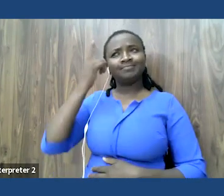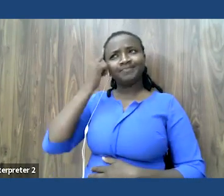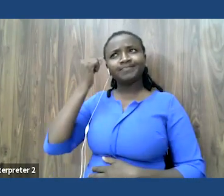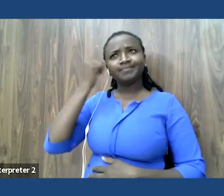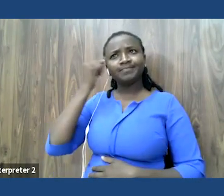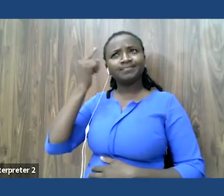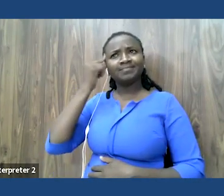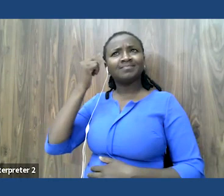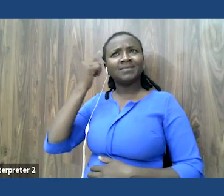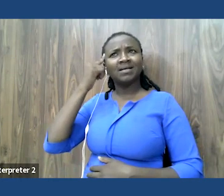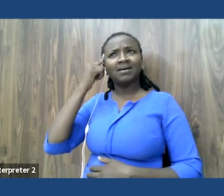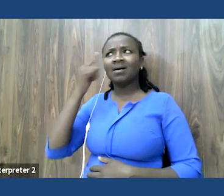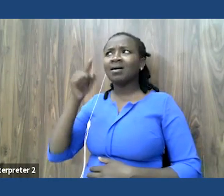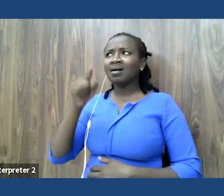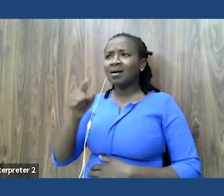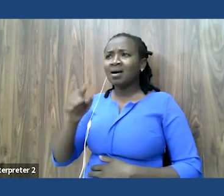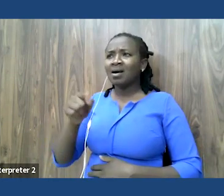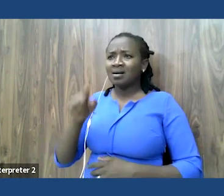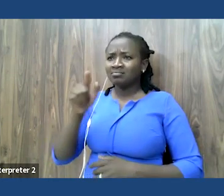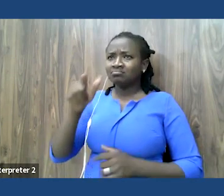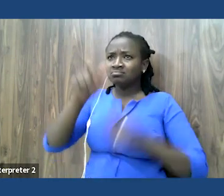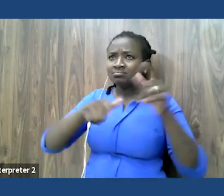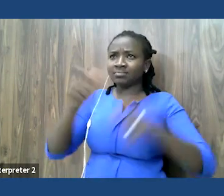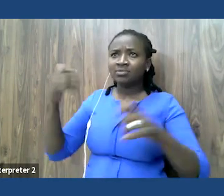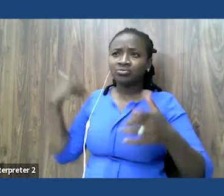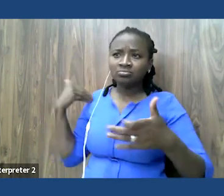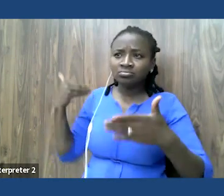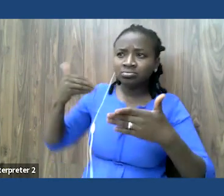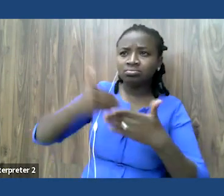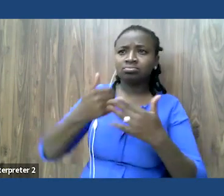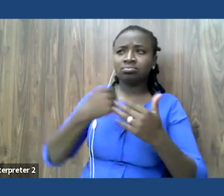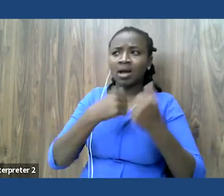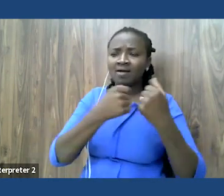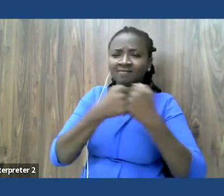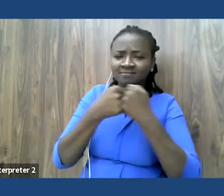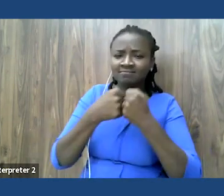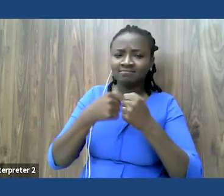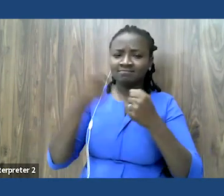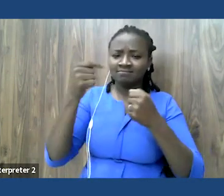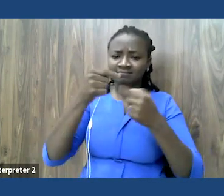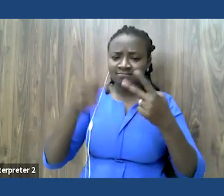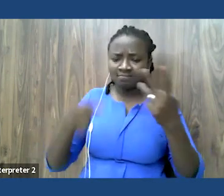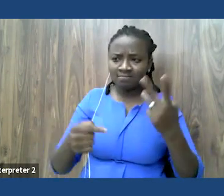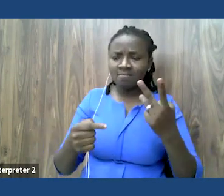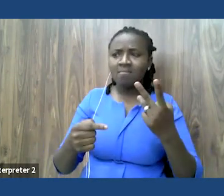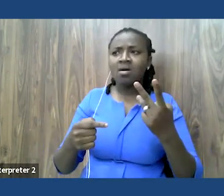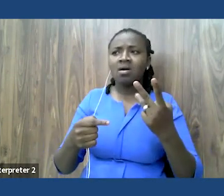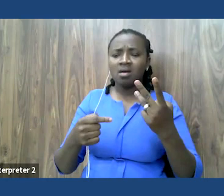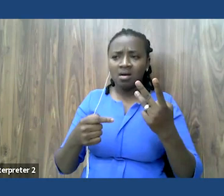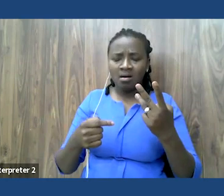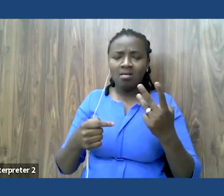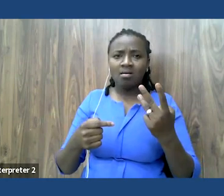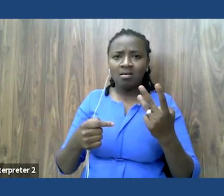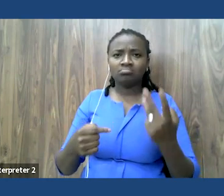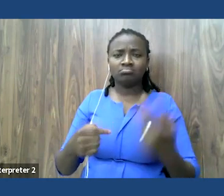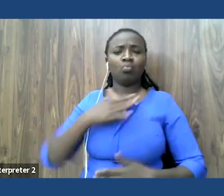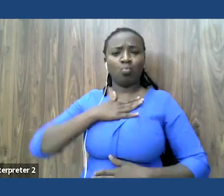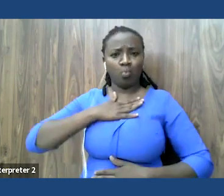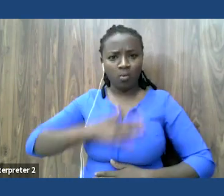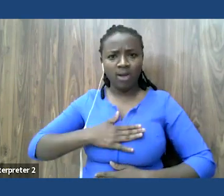We wanted to create under their auspices something that would give a platform to move things